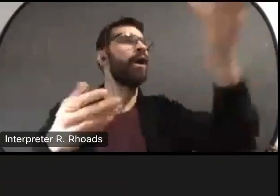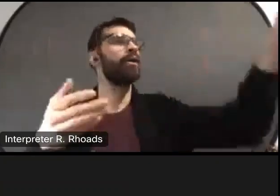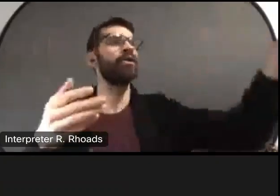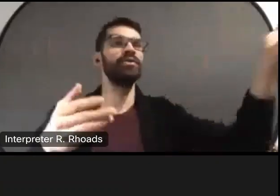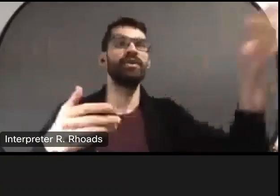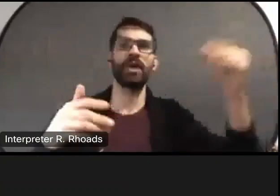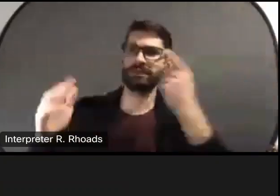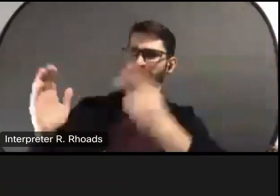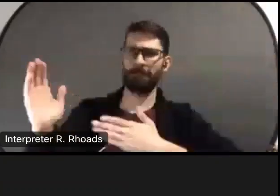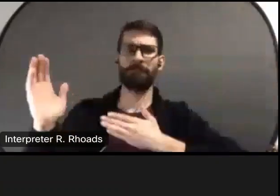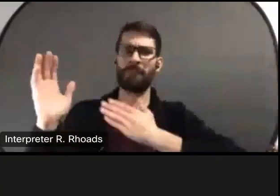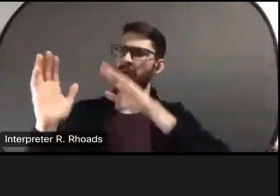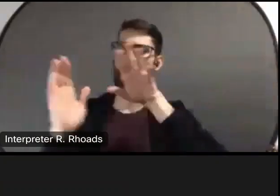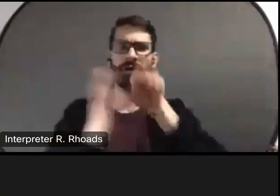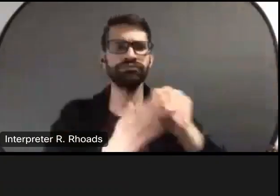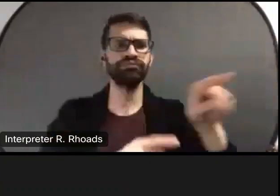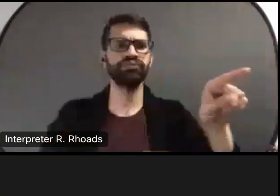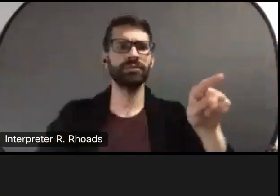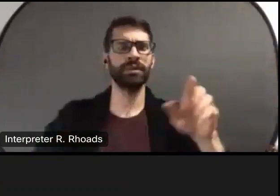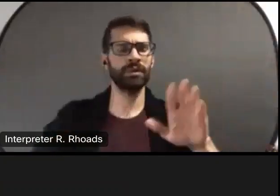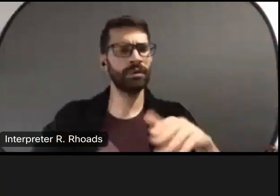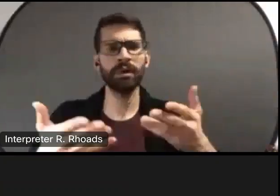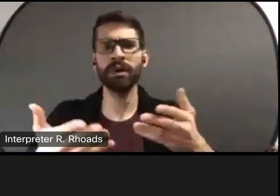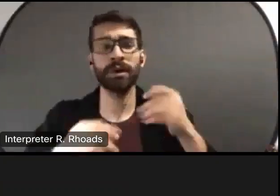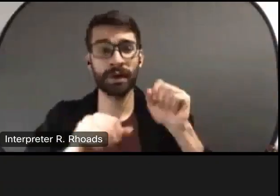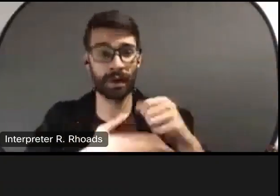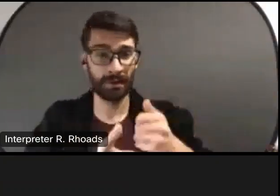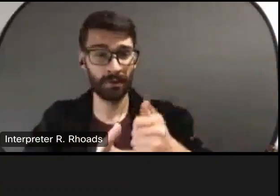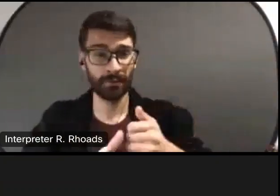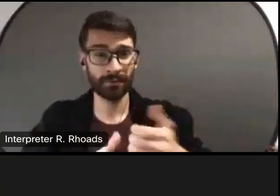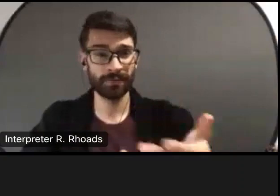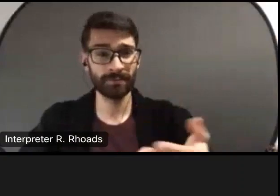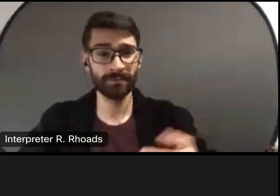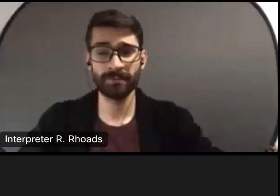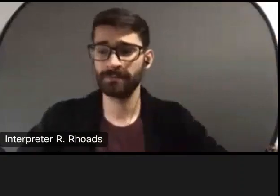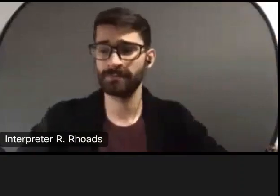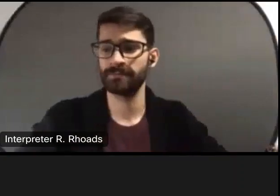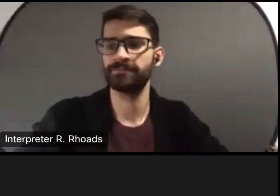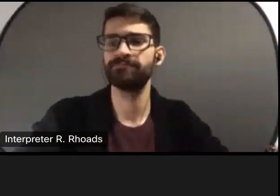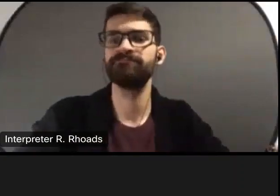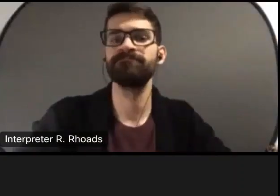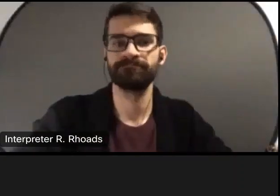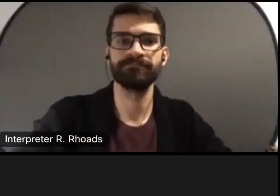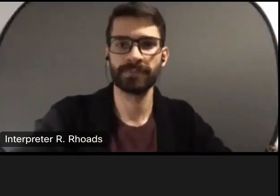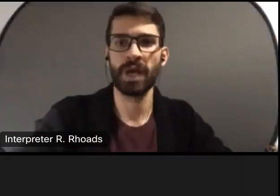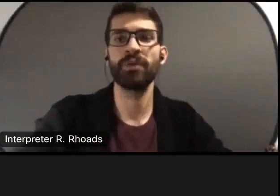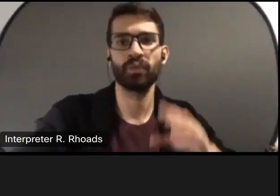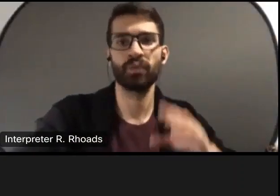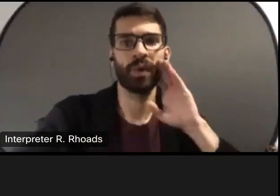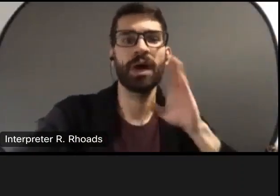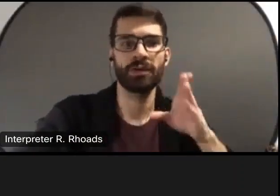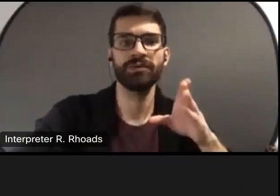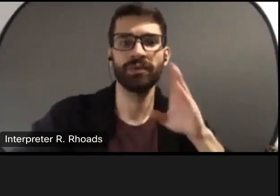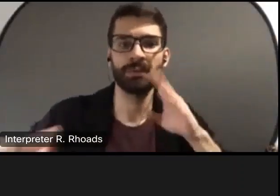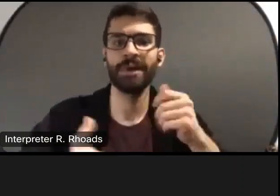So, can you help with that? (Boese) We will help with that, but we are not going to be able to